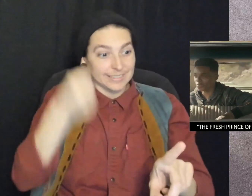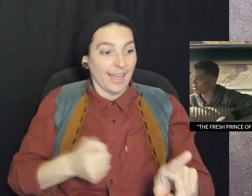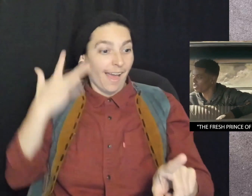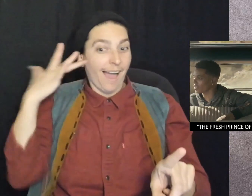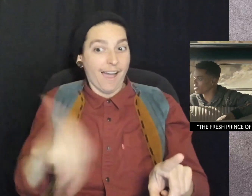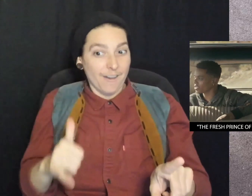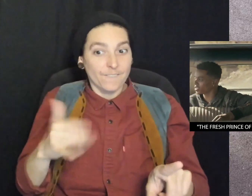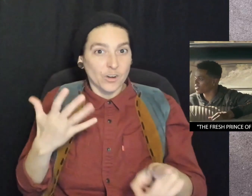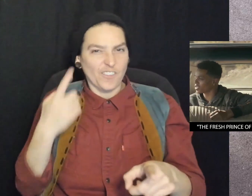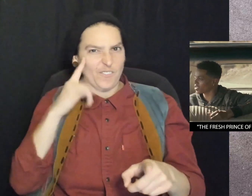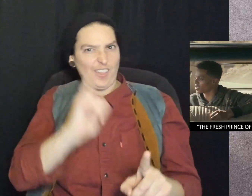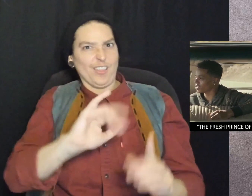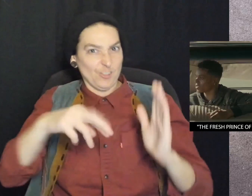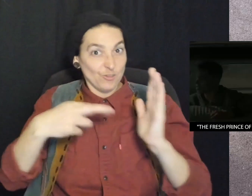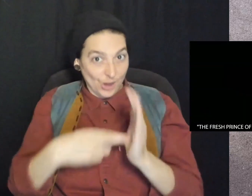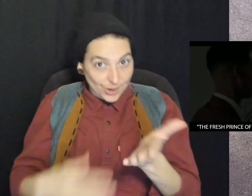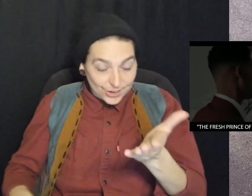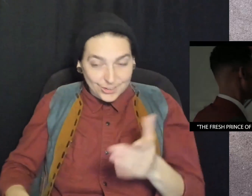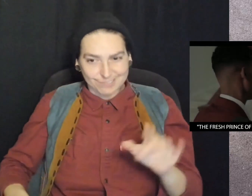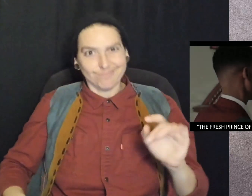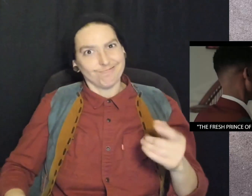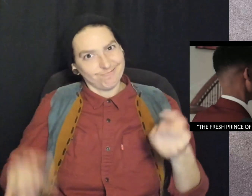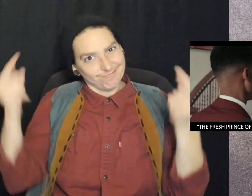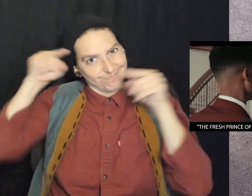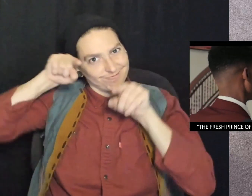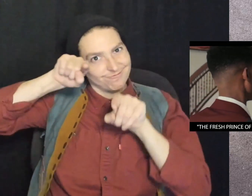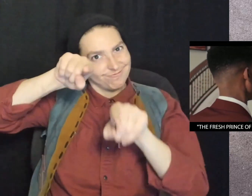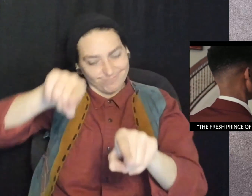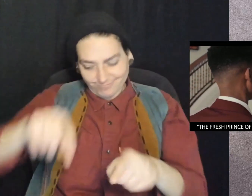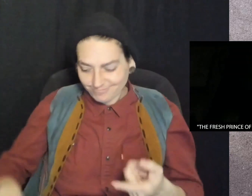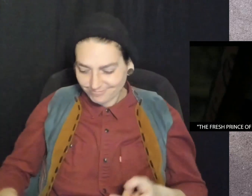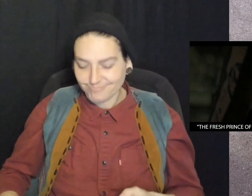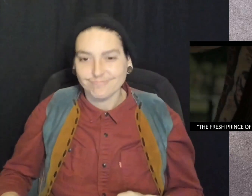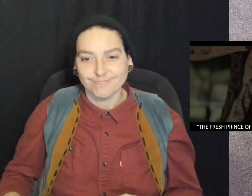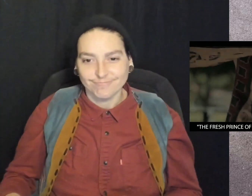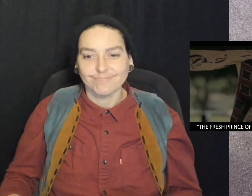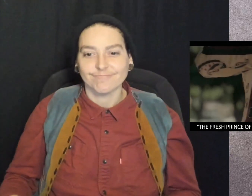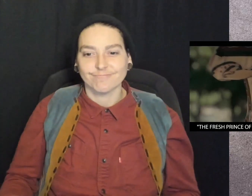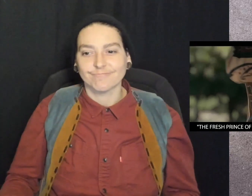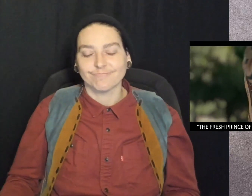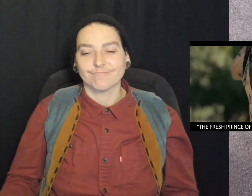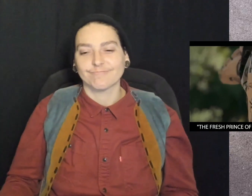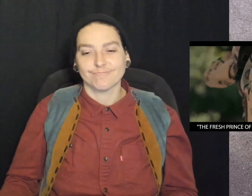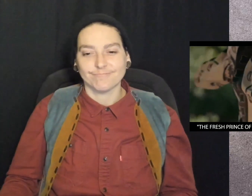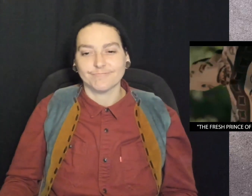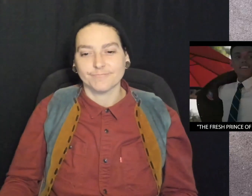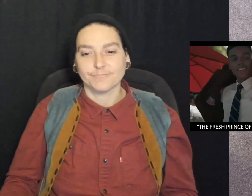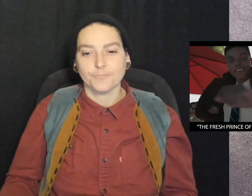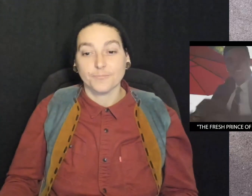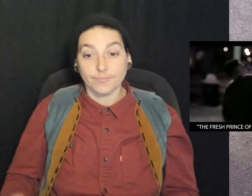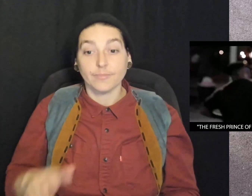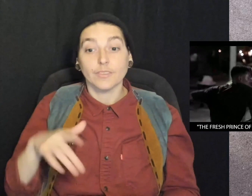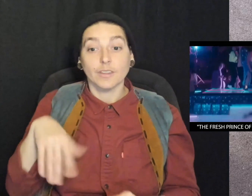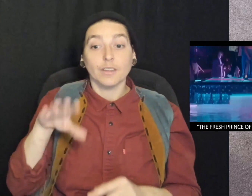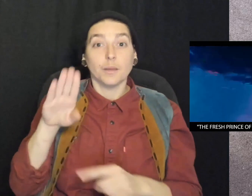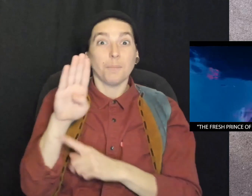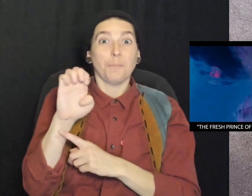just like his character is from Philadelphia and moved to Southern California for the role